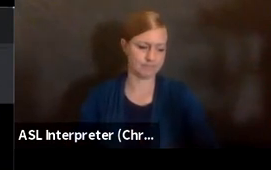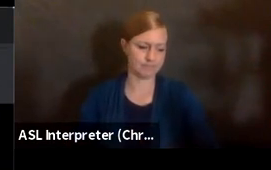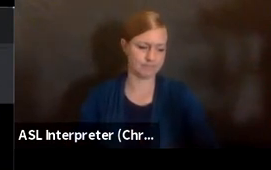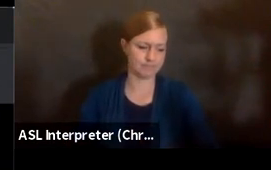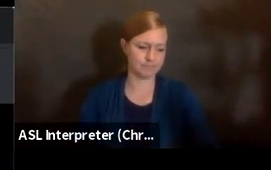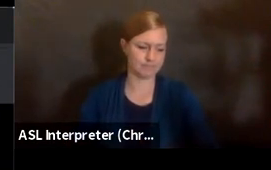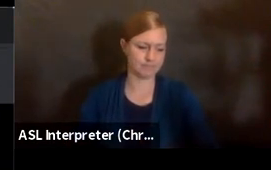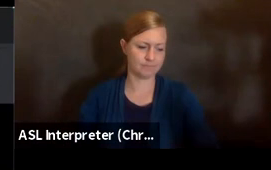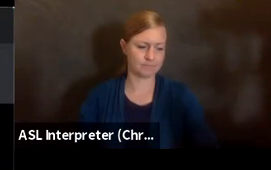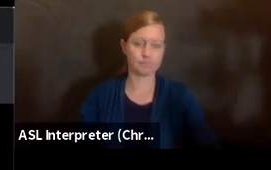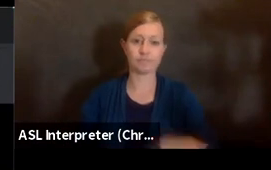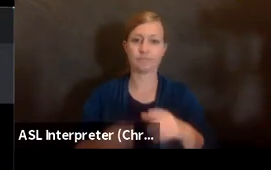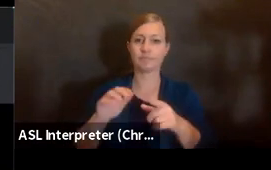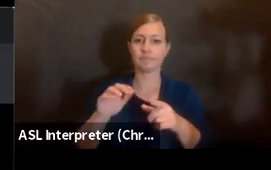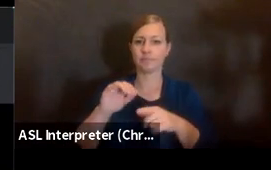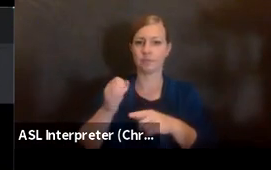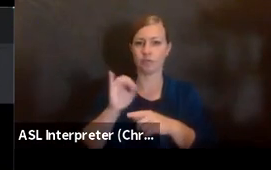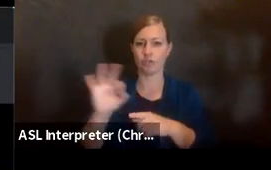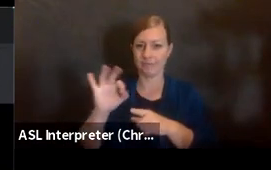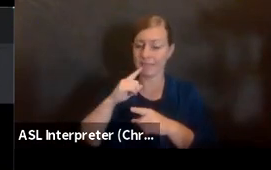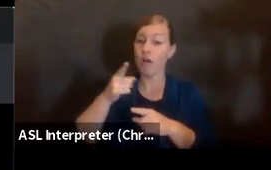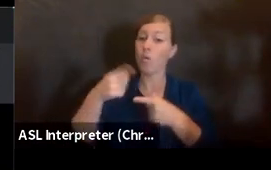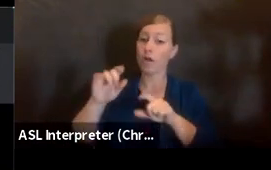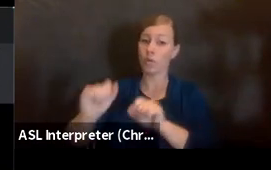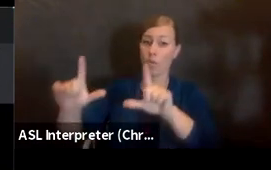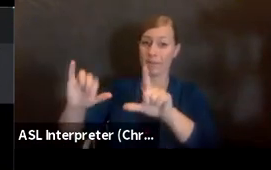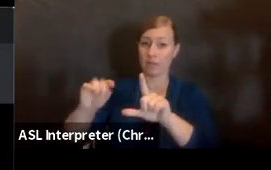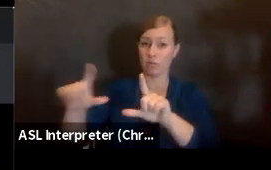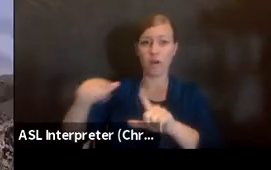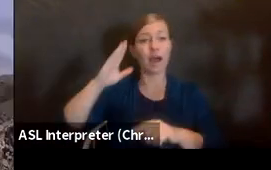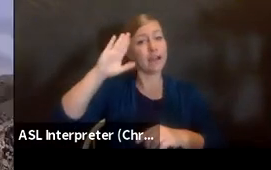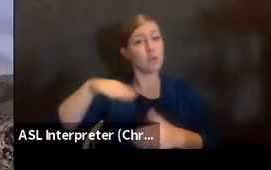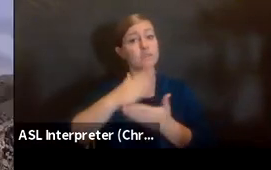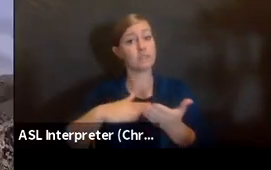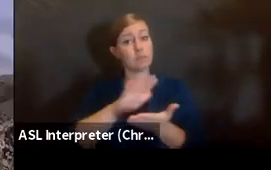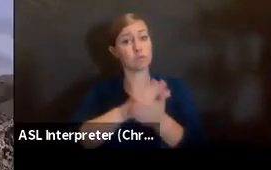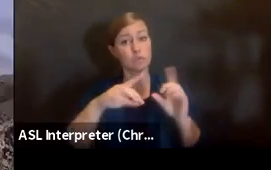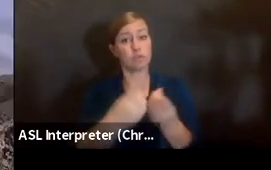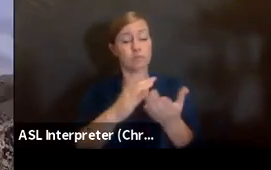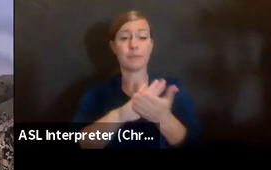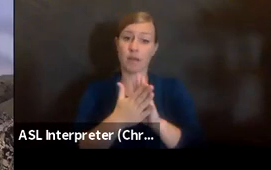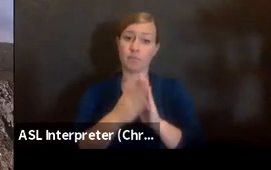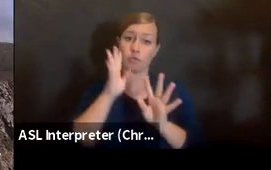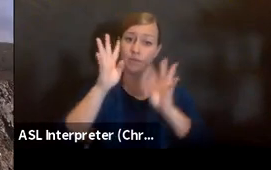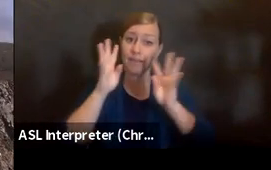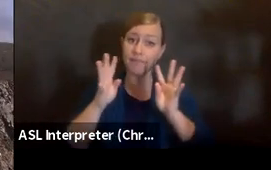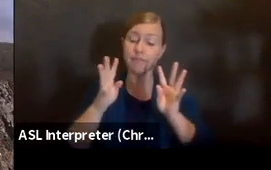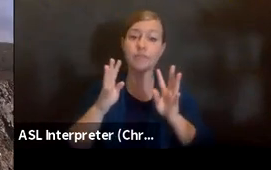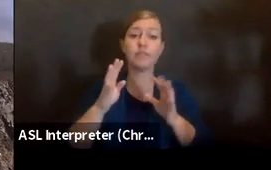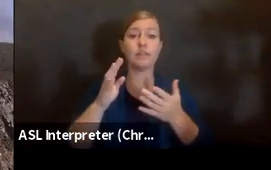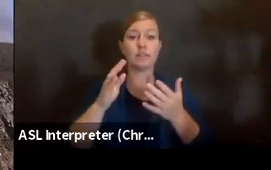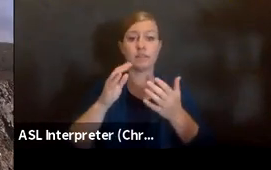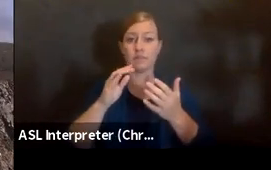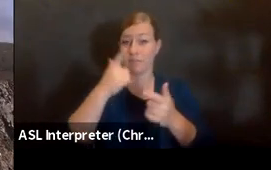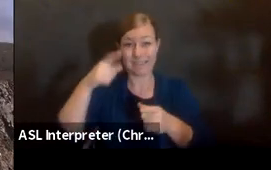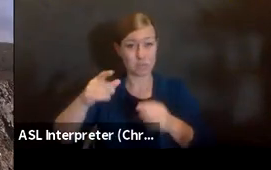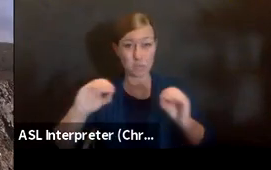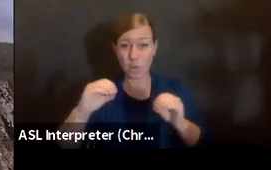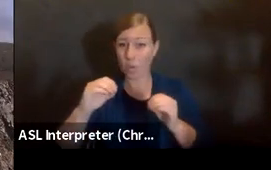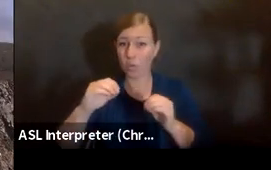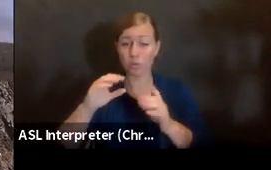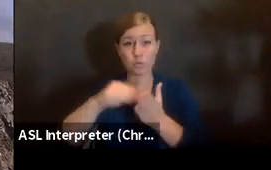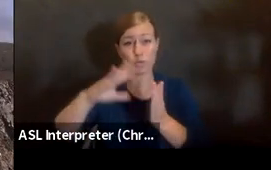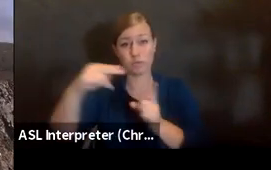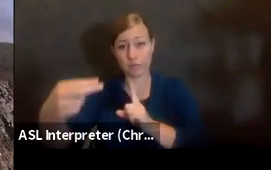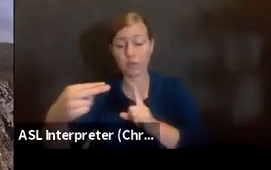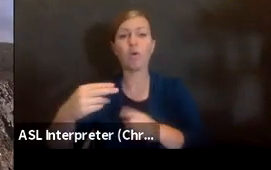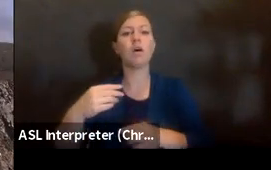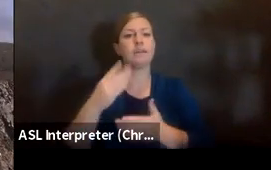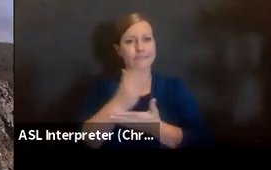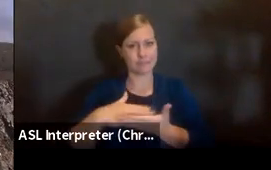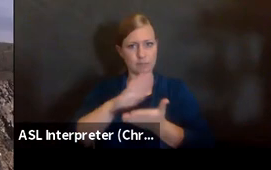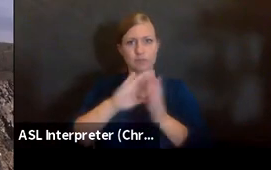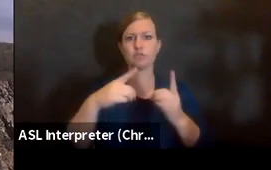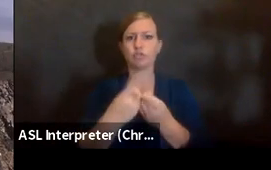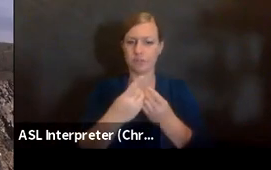Jeff Crawford: Katherine while you're opening that tool, I know some districts had been creative with the Google Classroom of not seeing the student version. They've created a fake student and they even give it a name for their district like